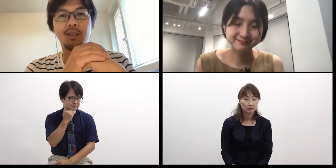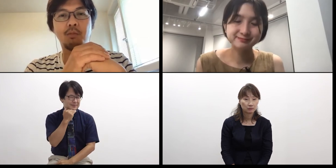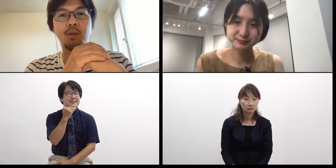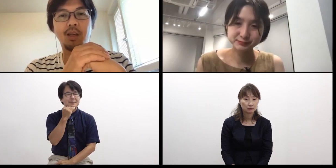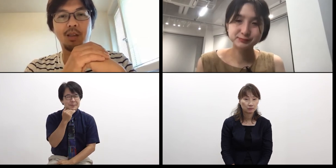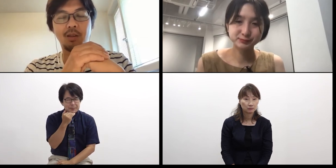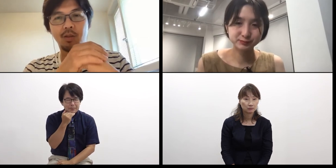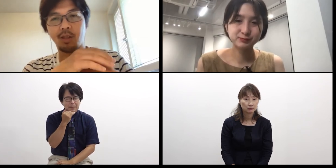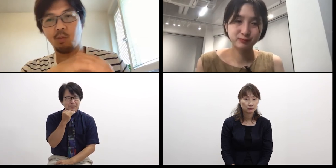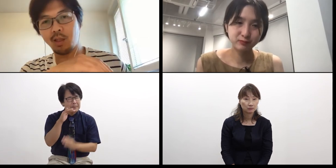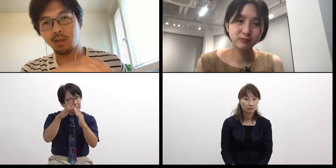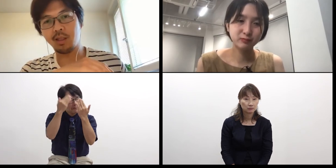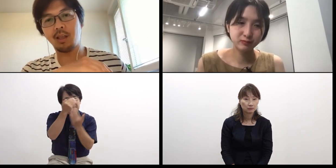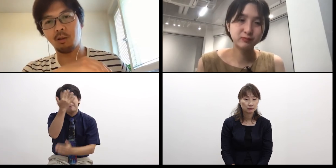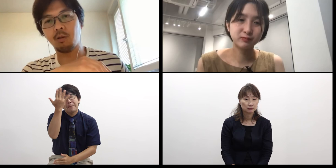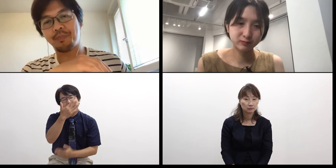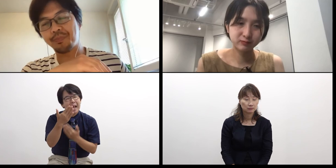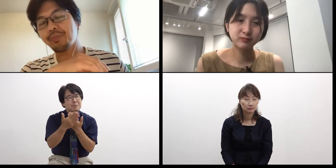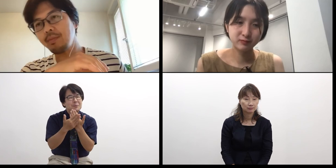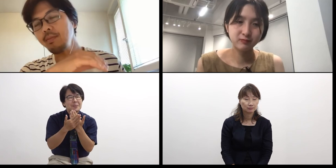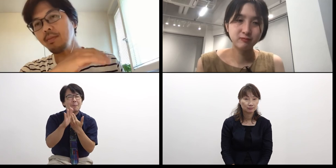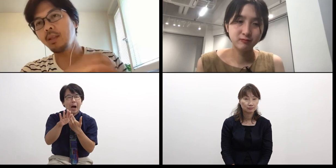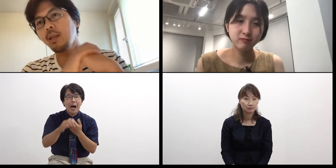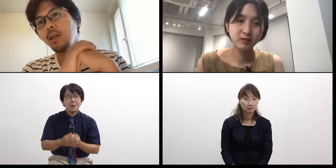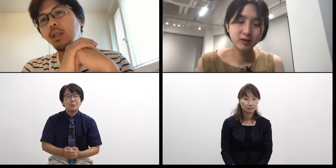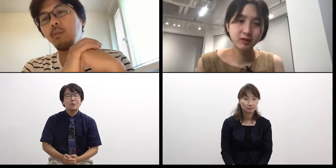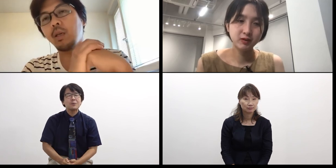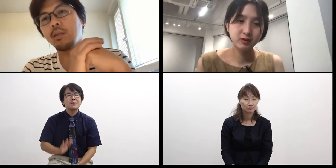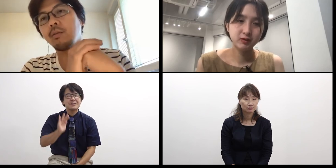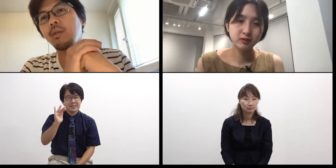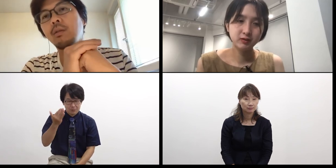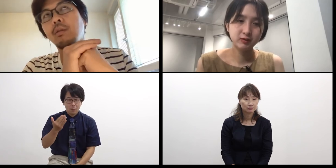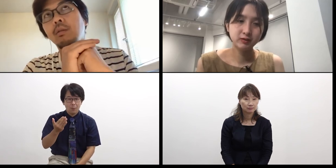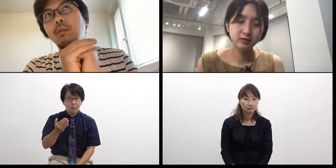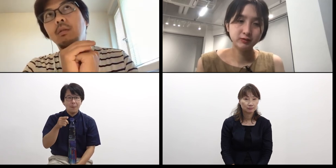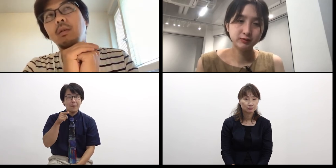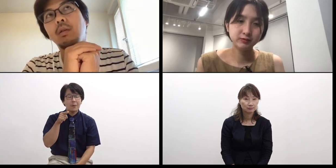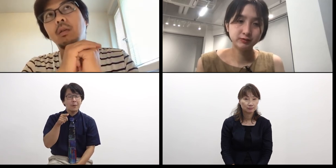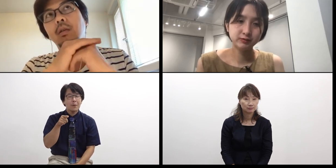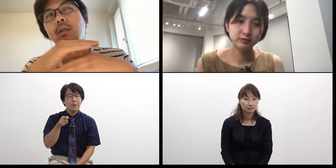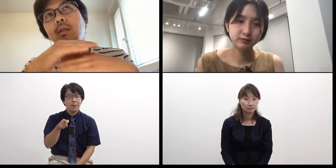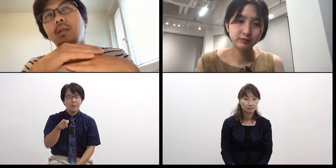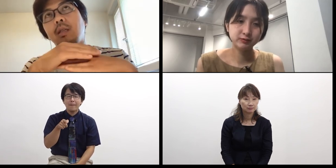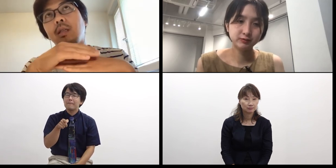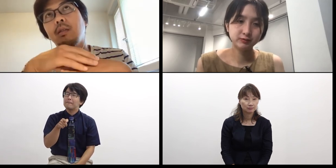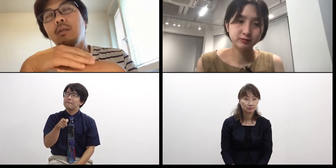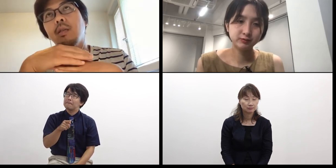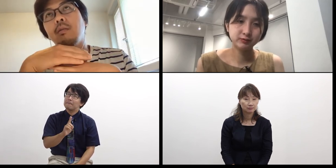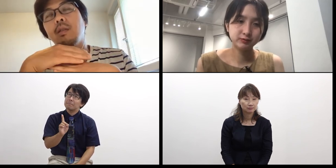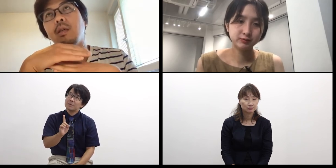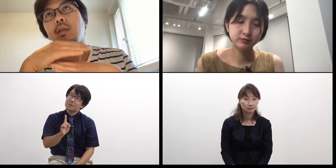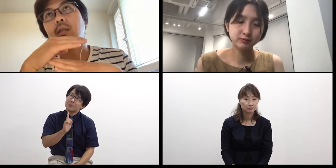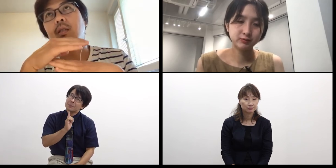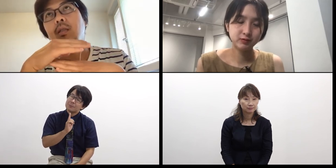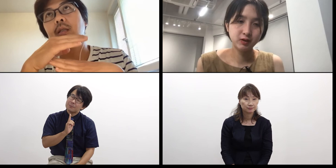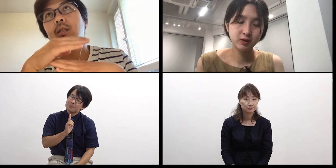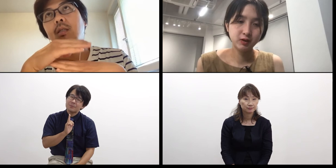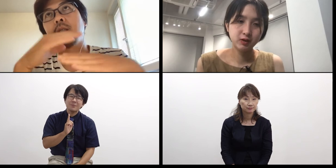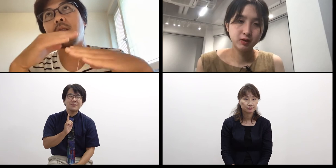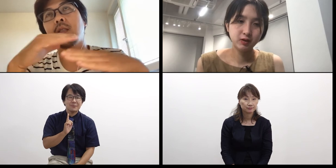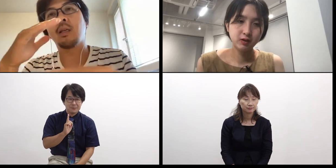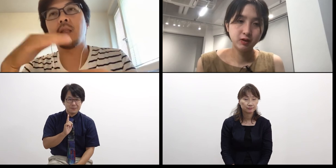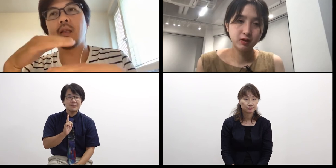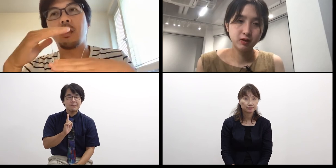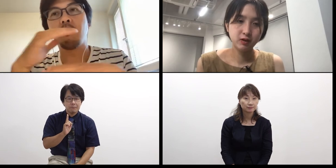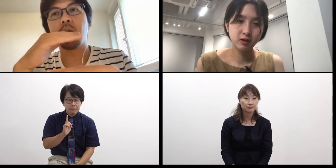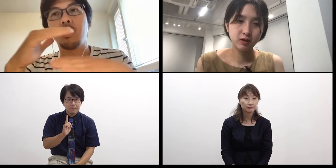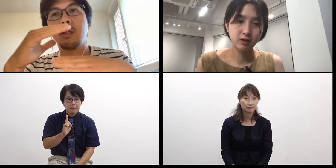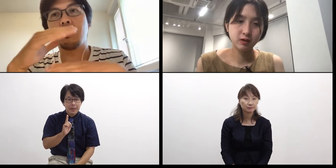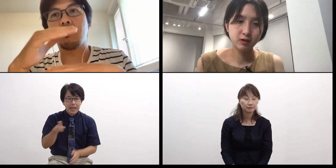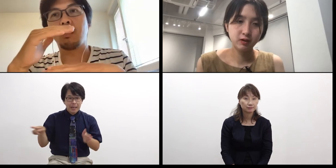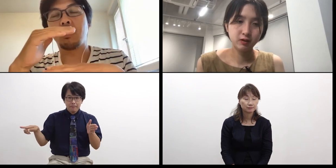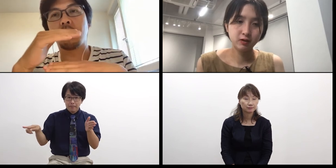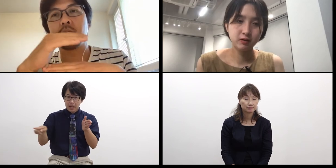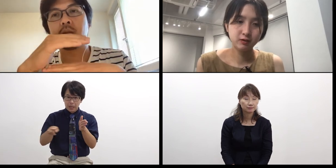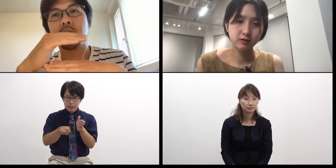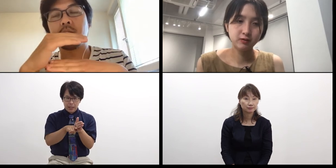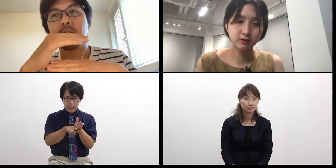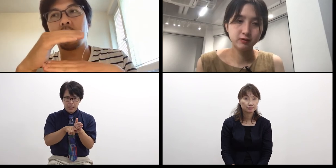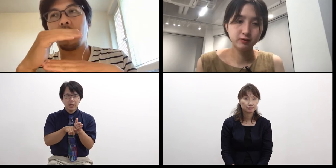The artists and other participants experience